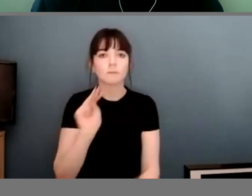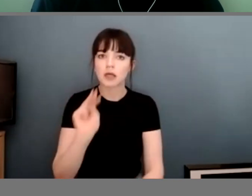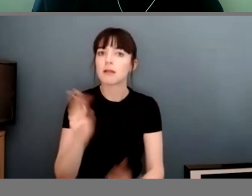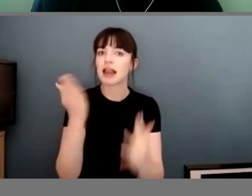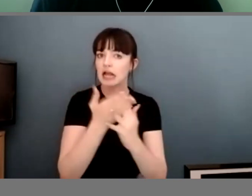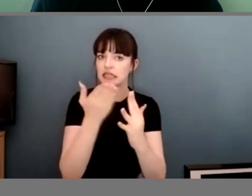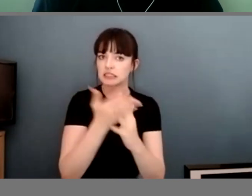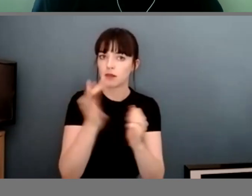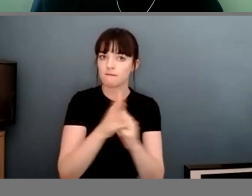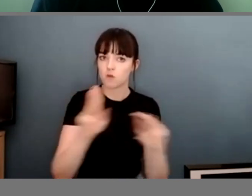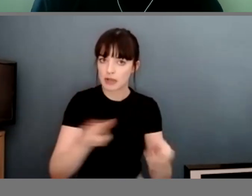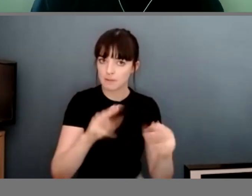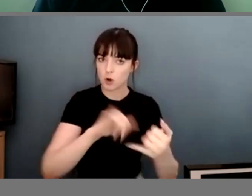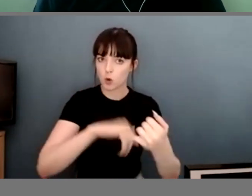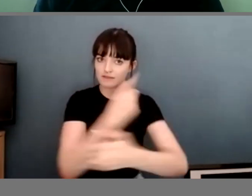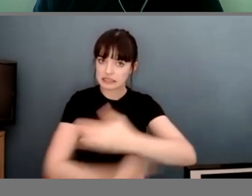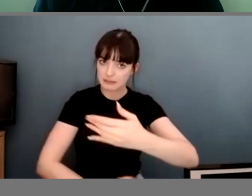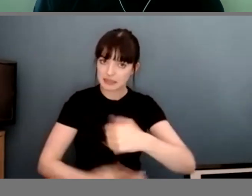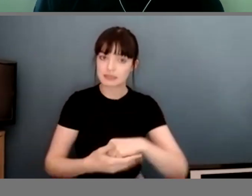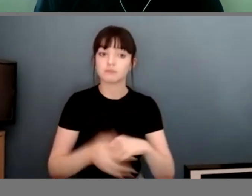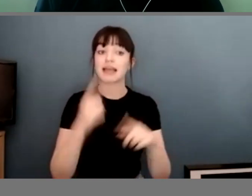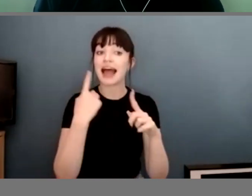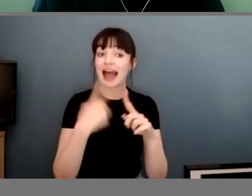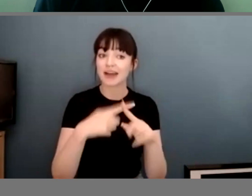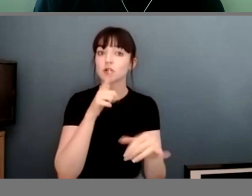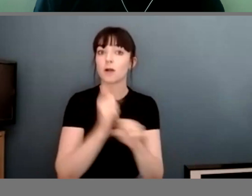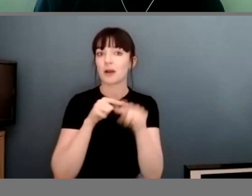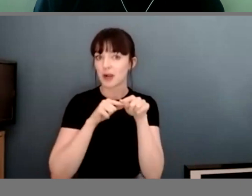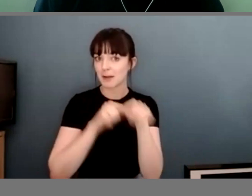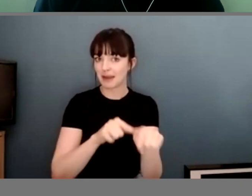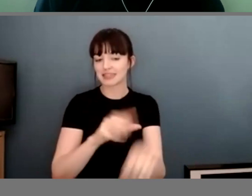and they talk about compliance at the time of construction and material alteration or